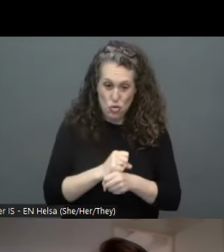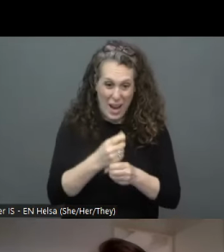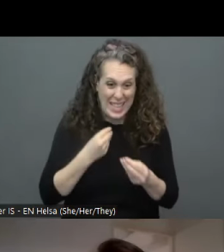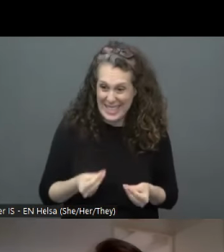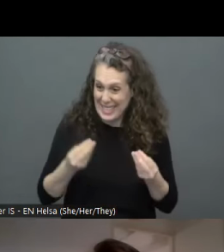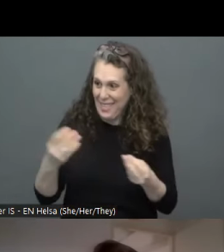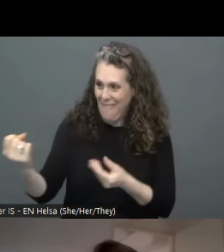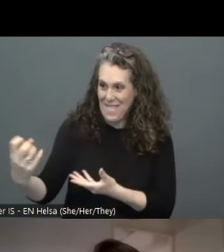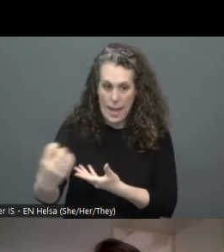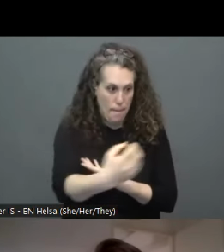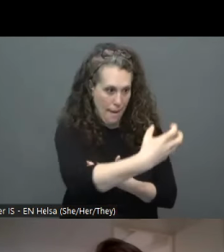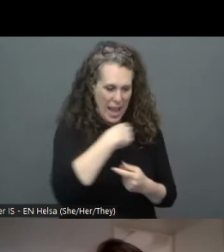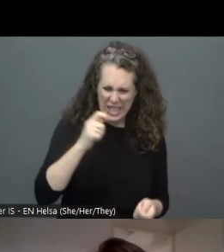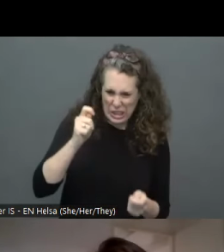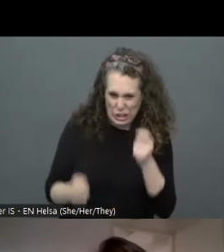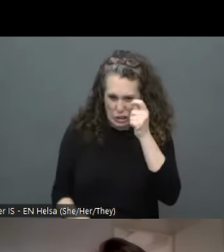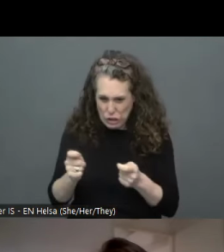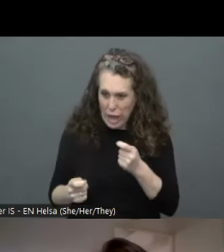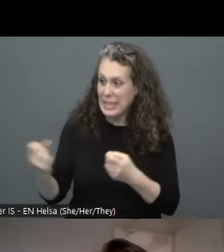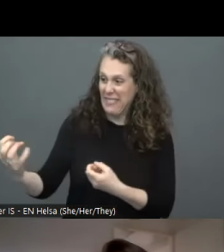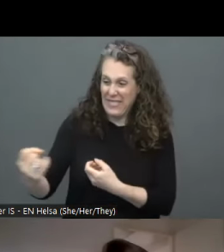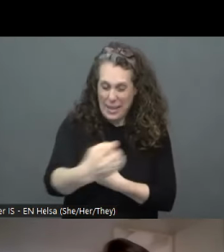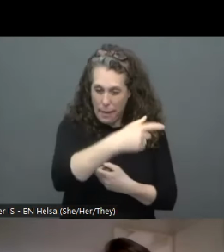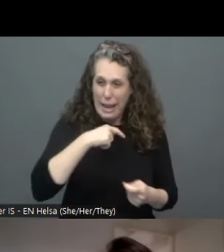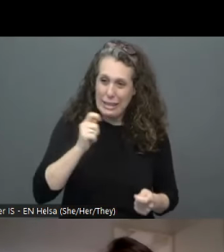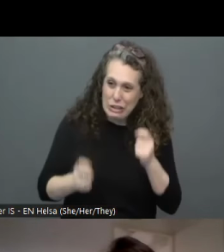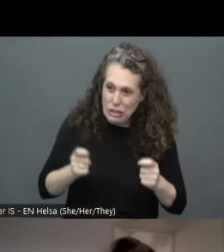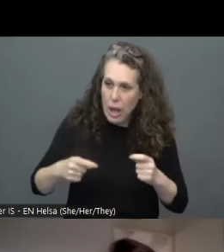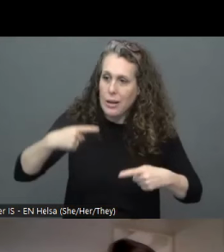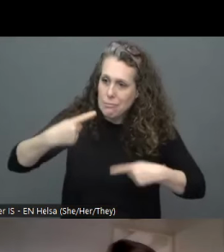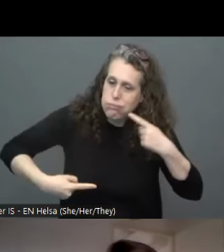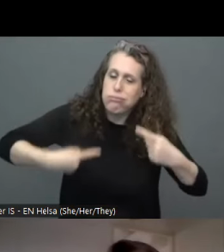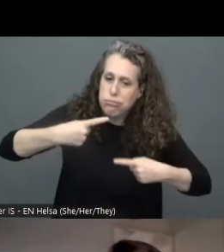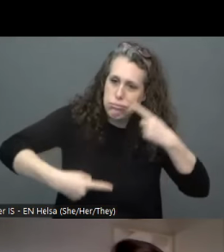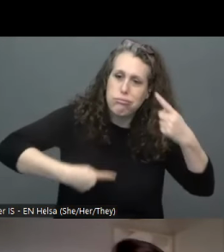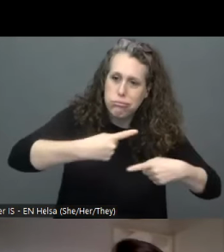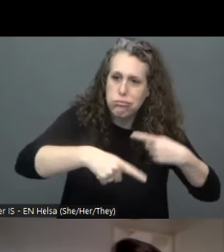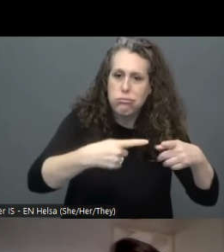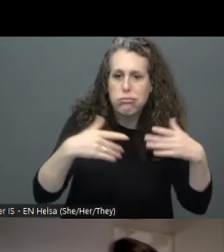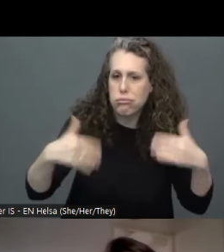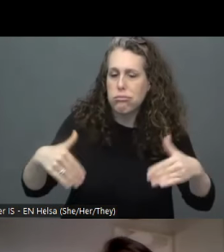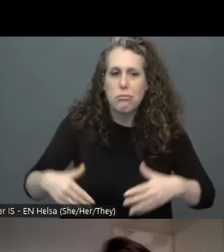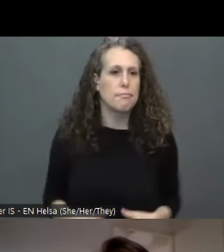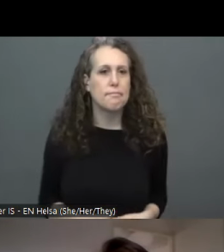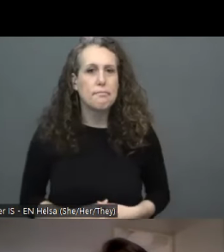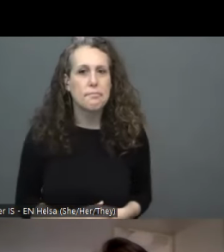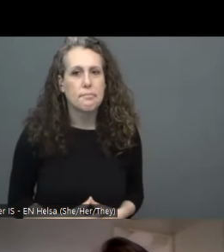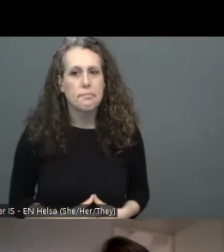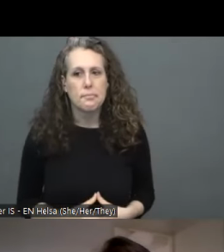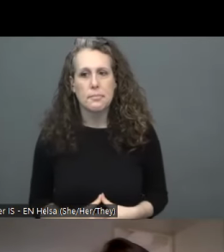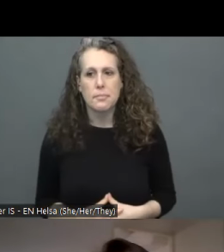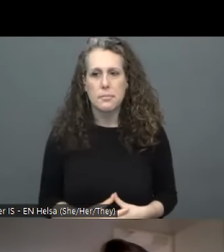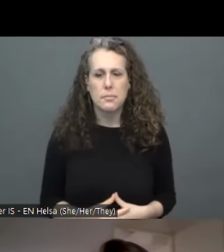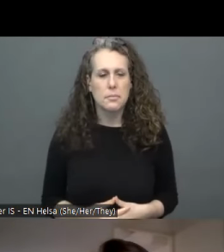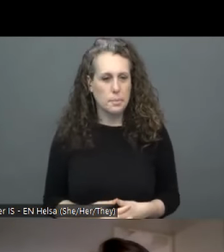the expertise of Working Group 1 and the diversity of the participants was a strength. What we ended